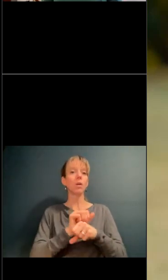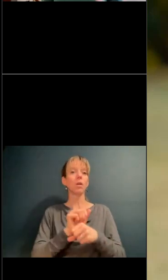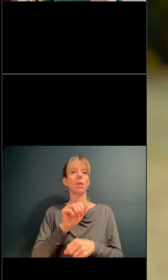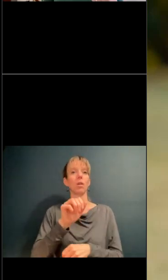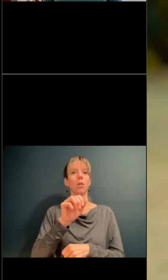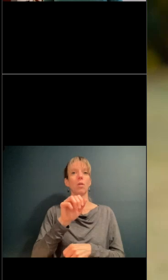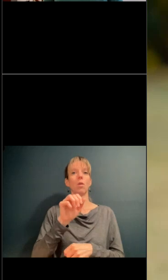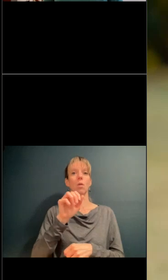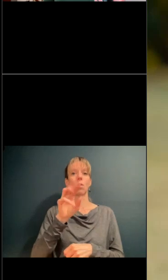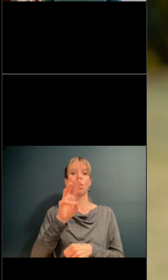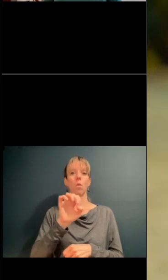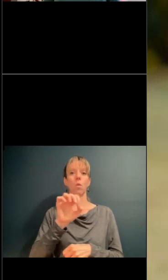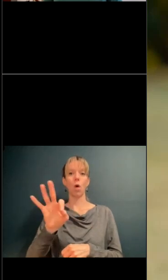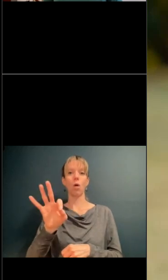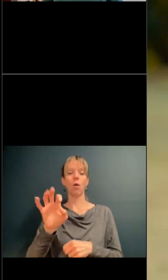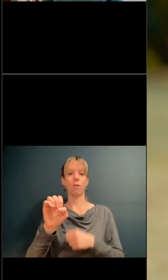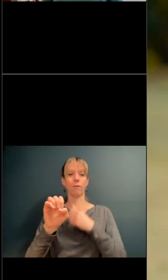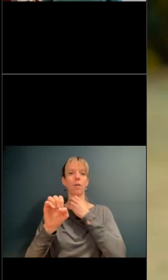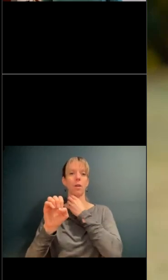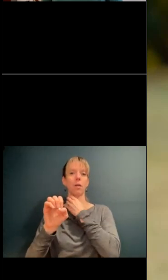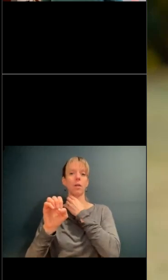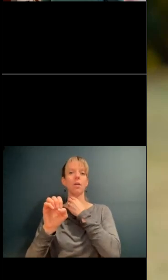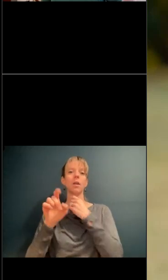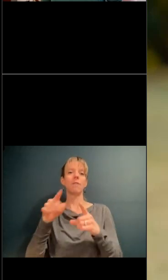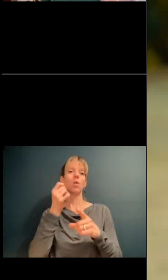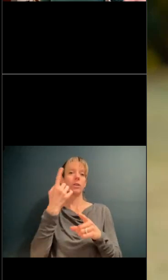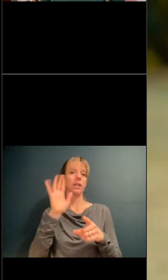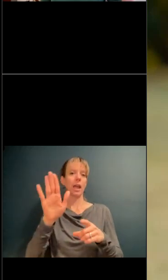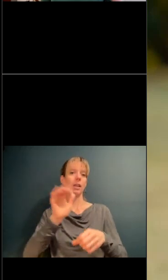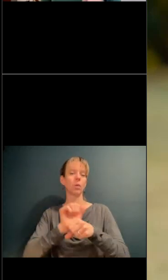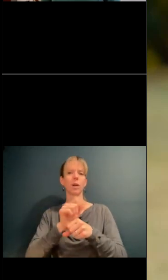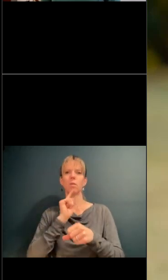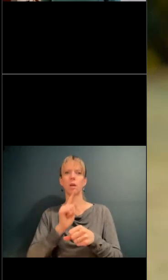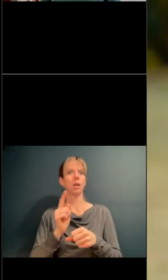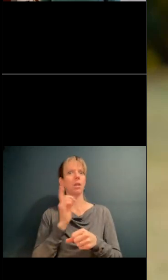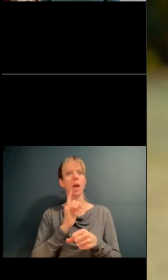a pioneer in our field, part of the whole deinstitutionalization,